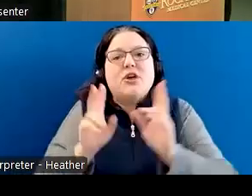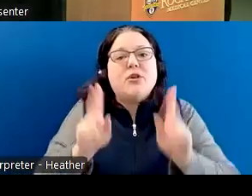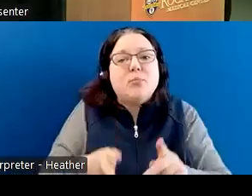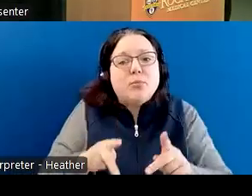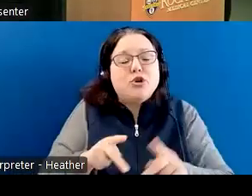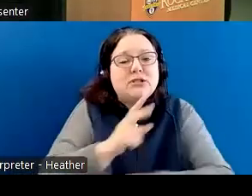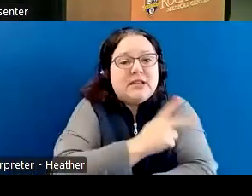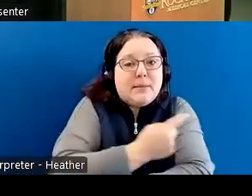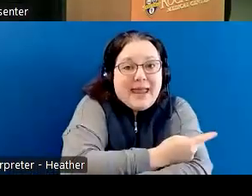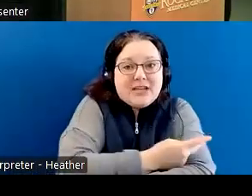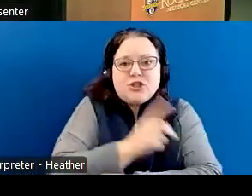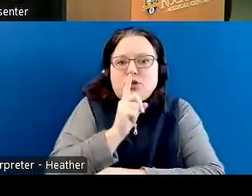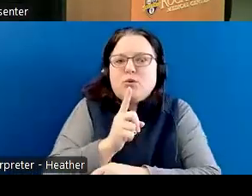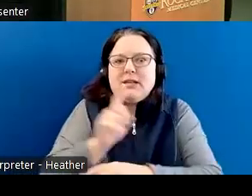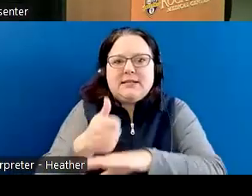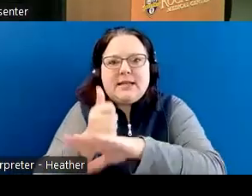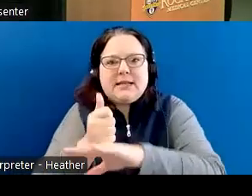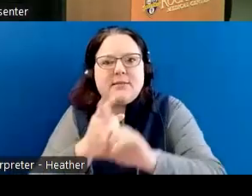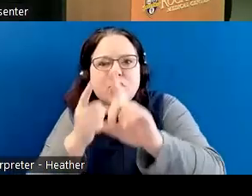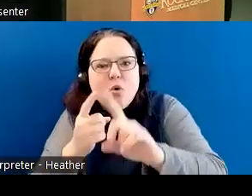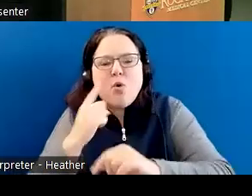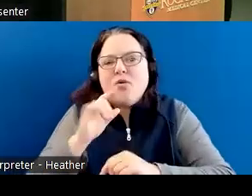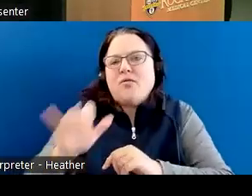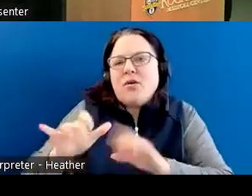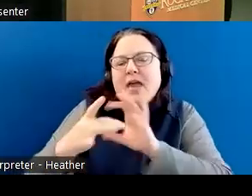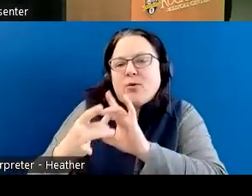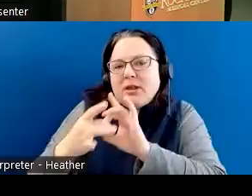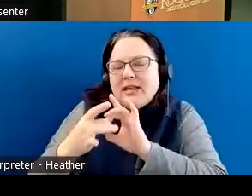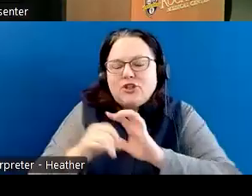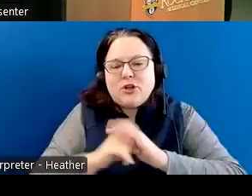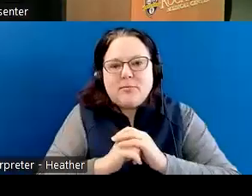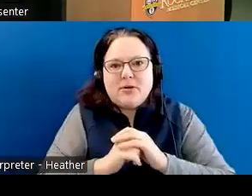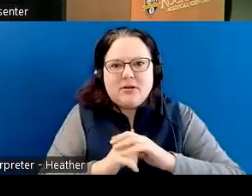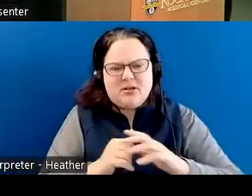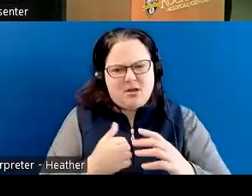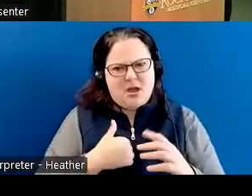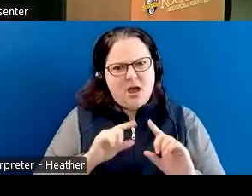and that relationship. And here are some other quotes. Coming with a topic and working through